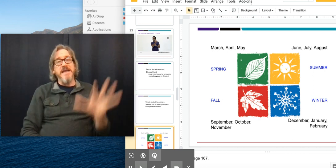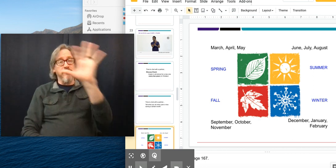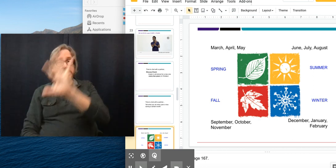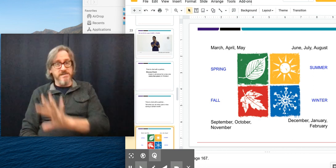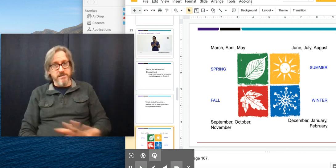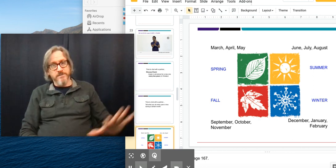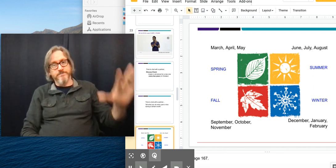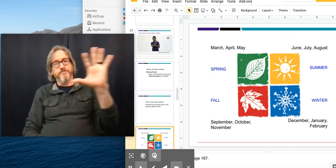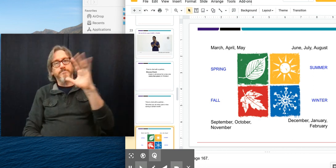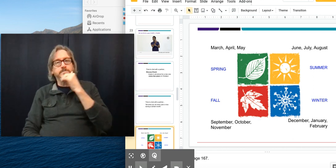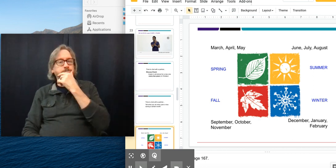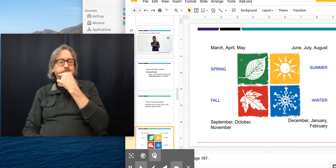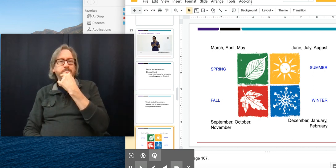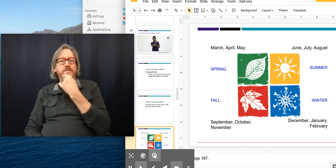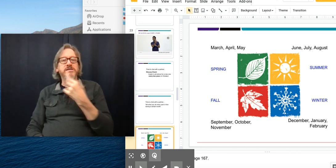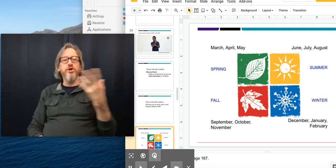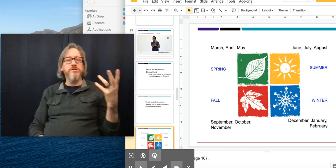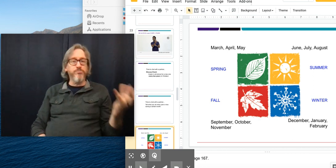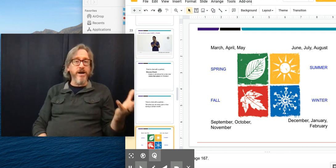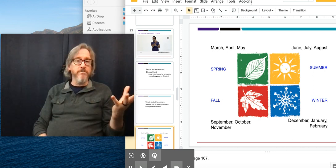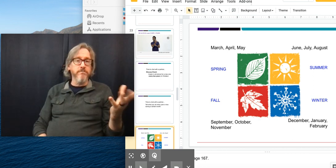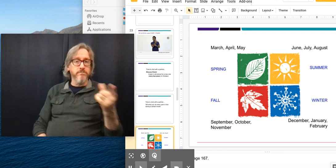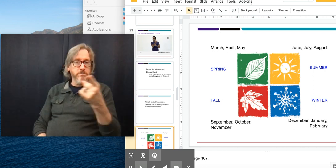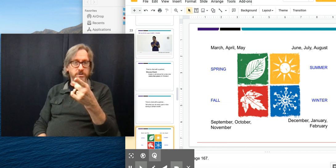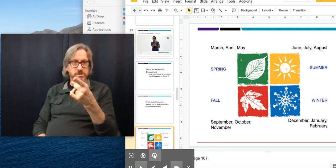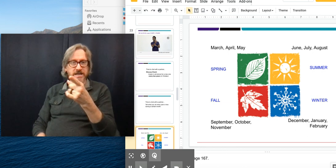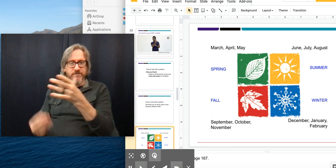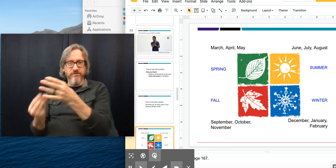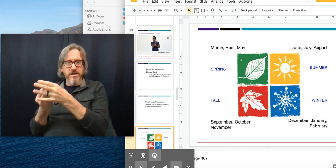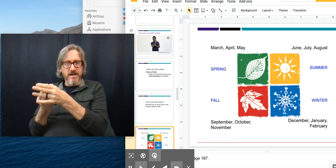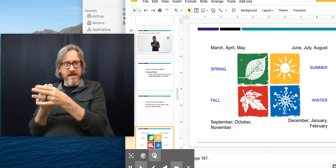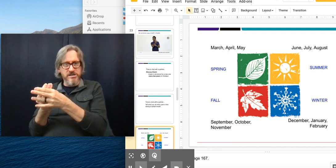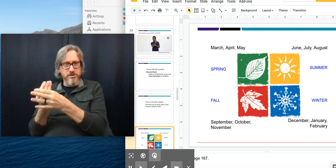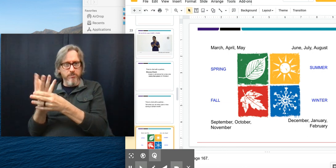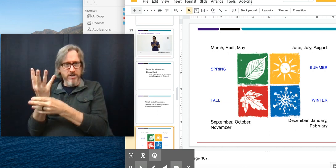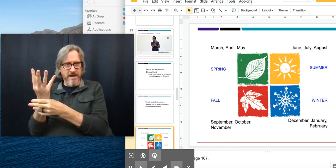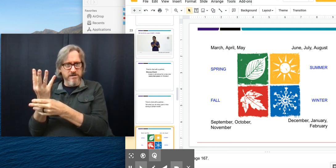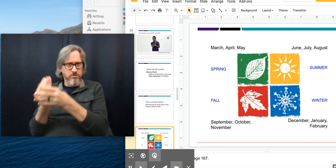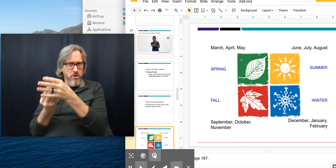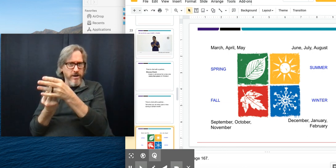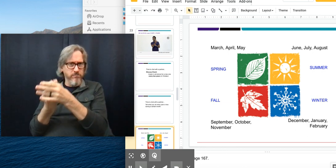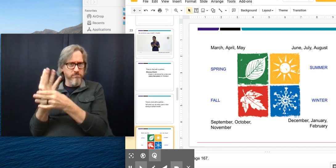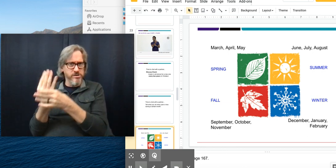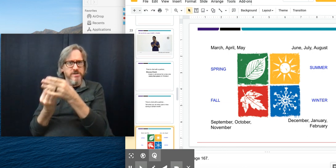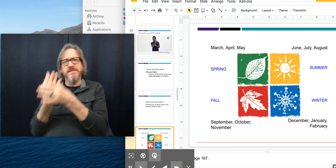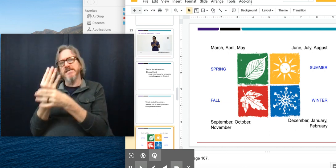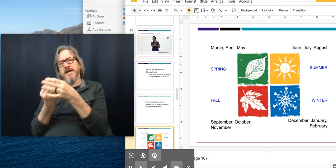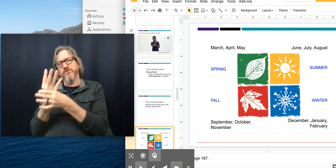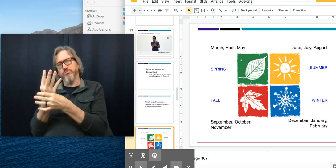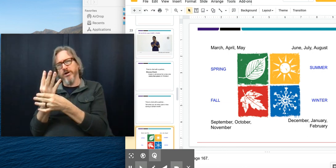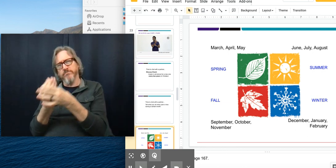um now the seasons so spring there's a leaf it's plant growing so this is the sign for spring